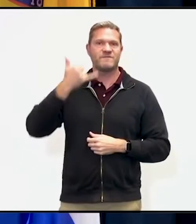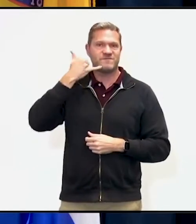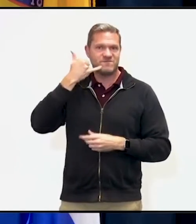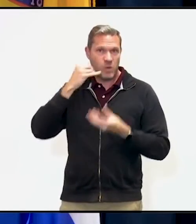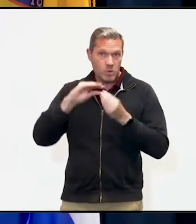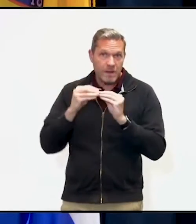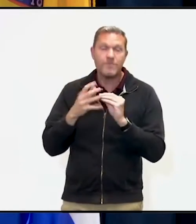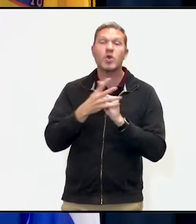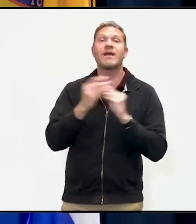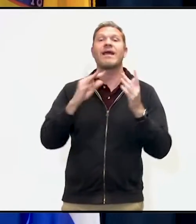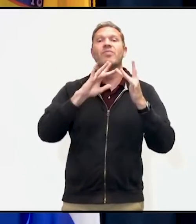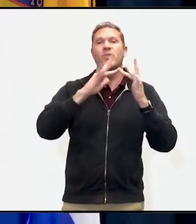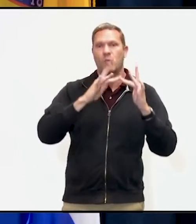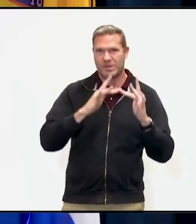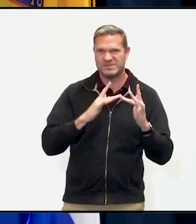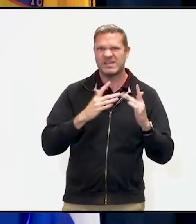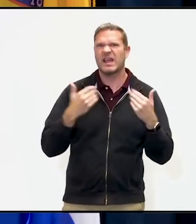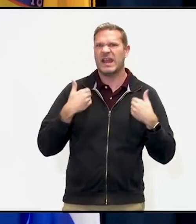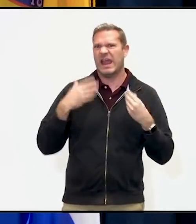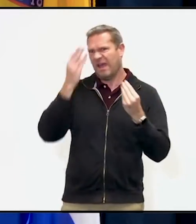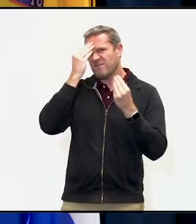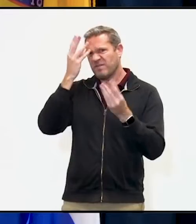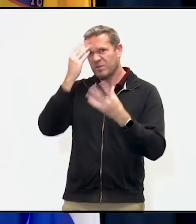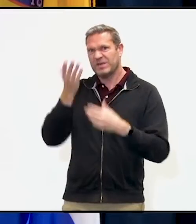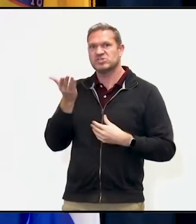for the city has all that information.